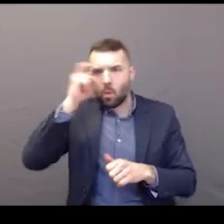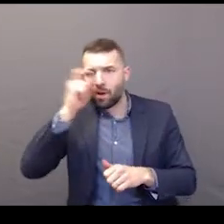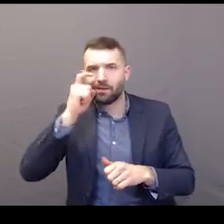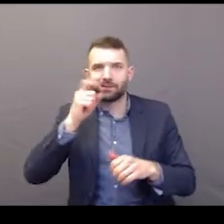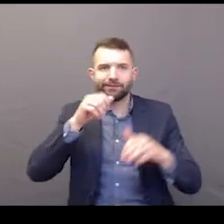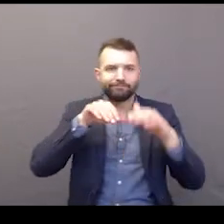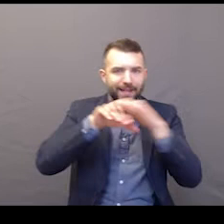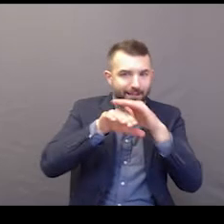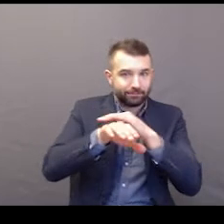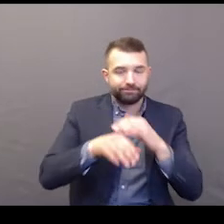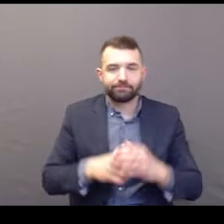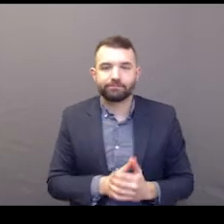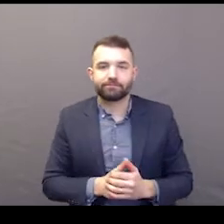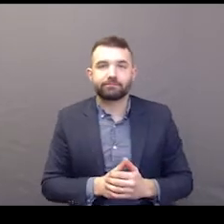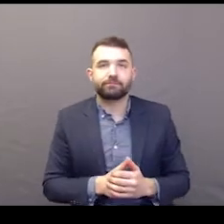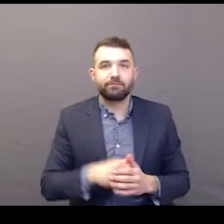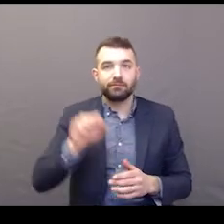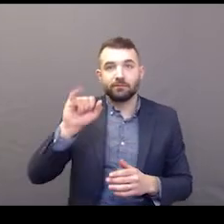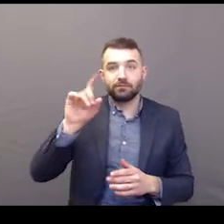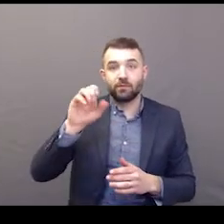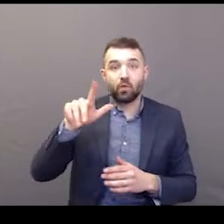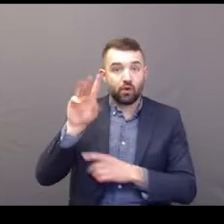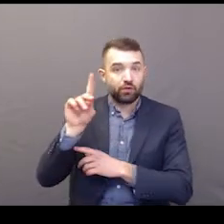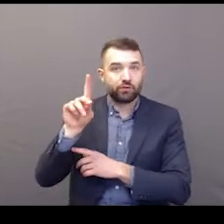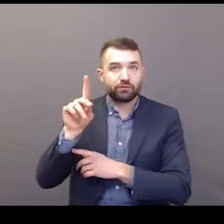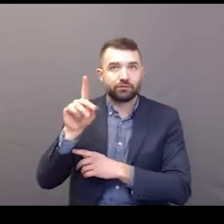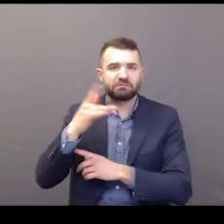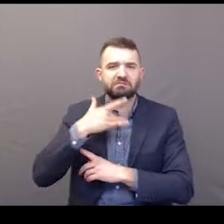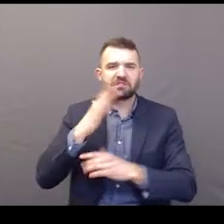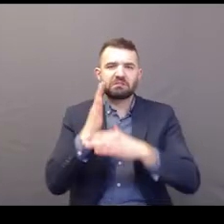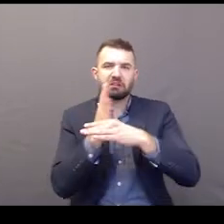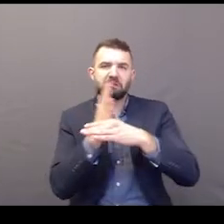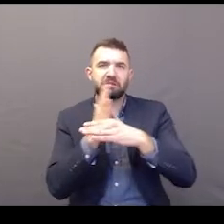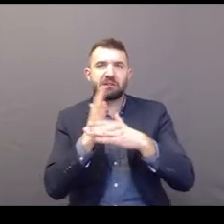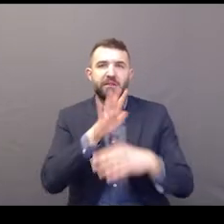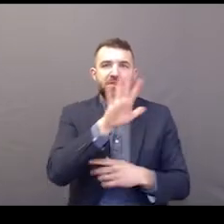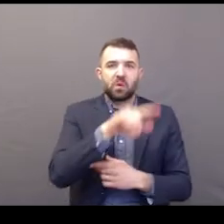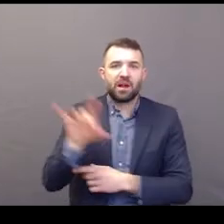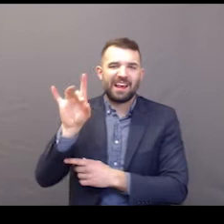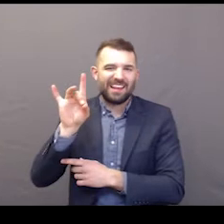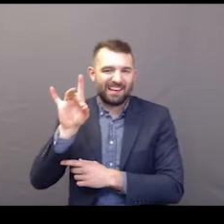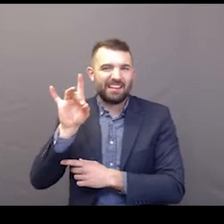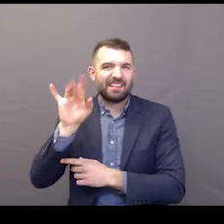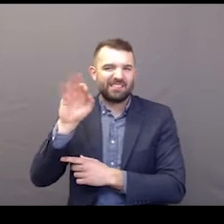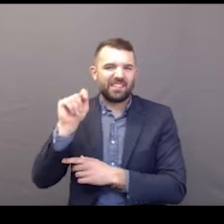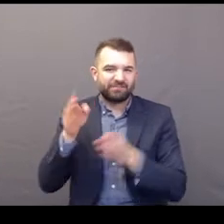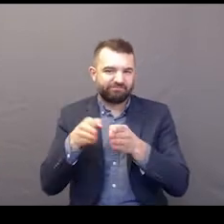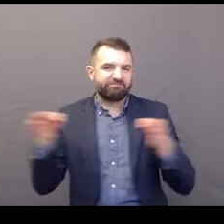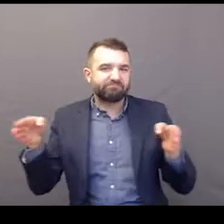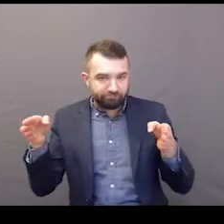The widths of sidewalks along the corridor will vary, but typically will be 5 to 8 feet wide, and planting strips will usually be